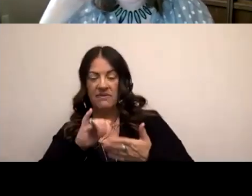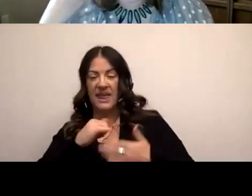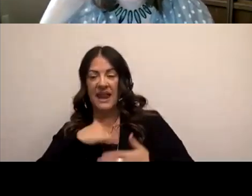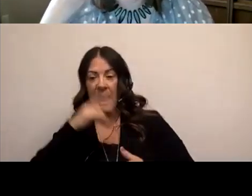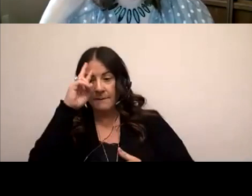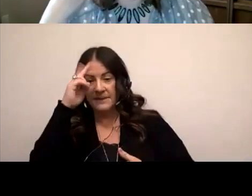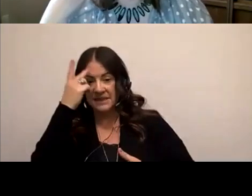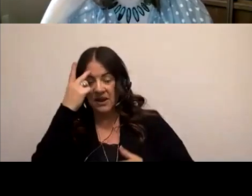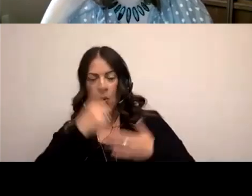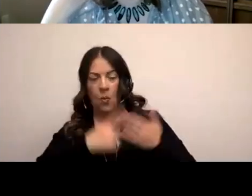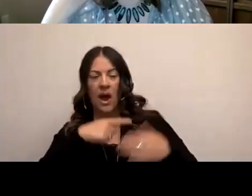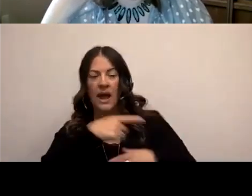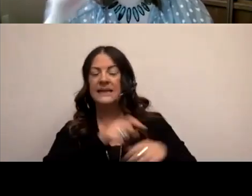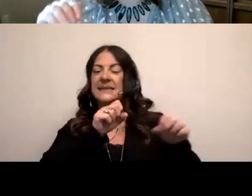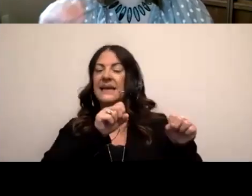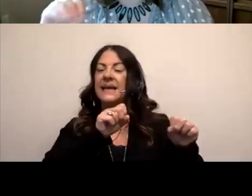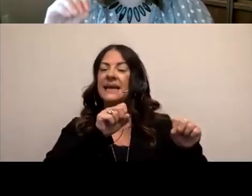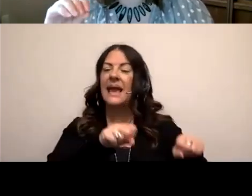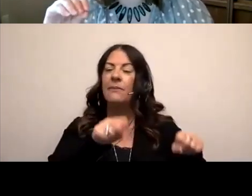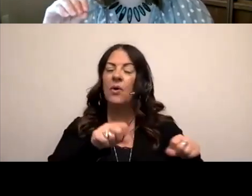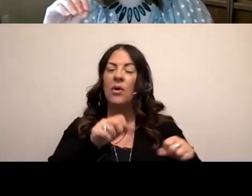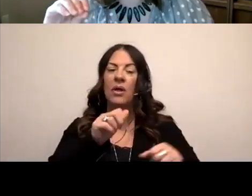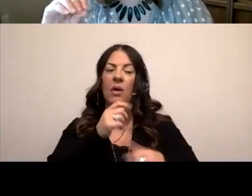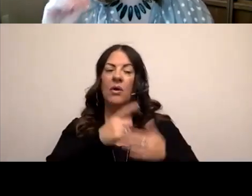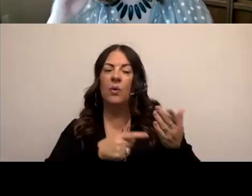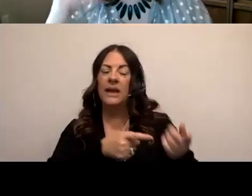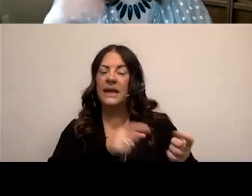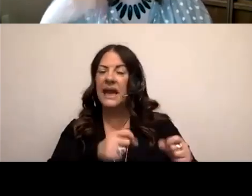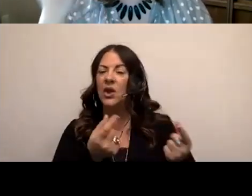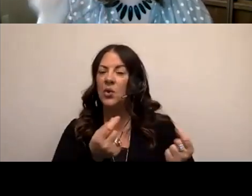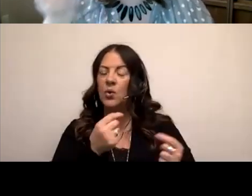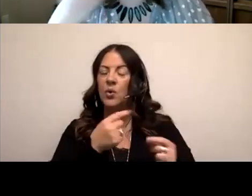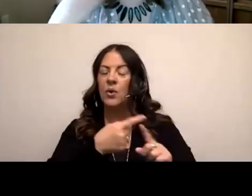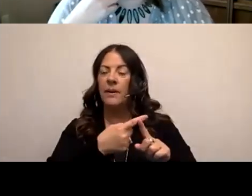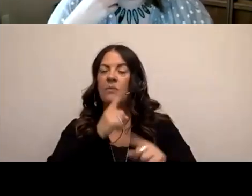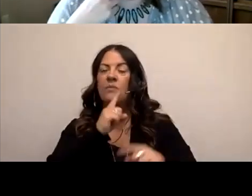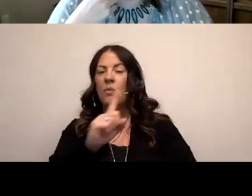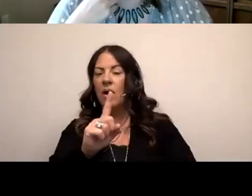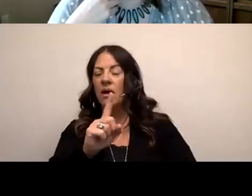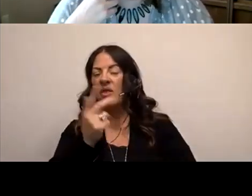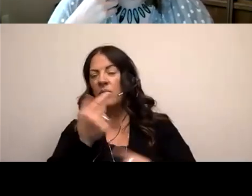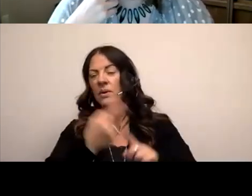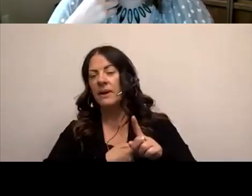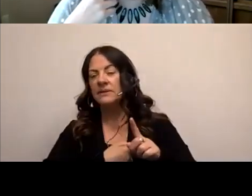CHILD IS CAPABLE OF AT 13 MONTHS OLD IT CAN ESCALATE TO SOME FORM OF CHILD ABUSE SO IT'S